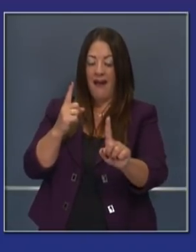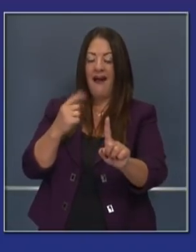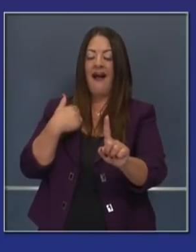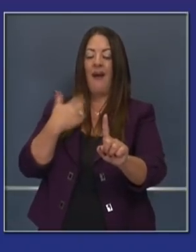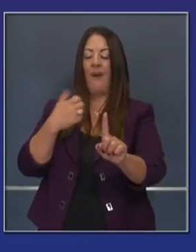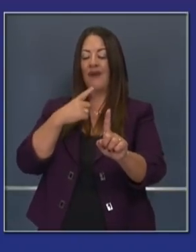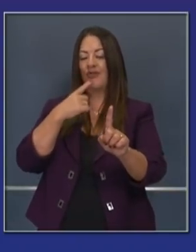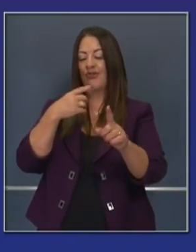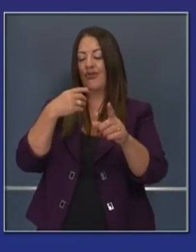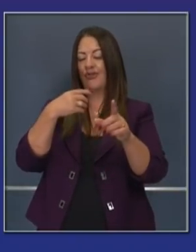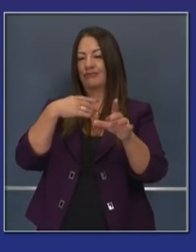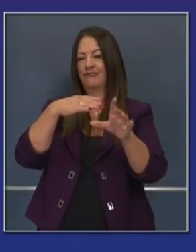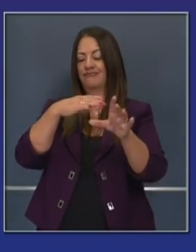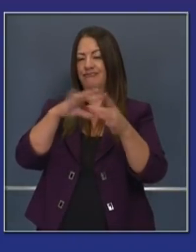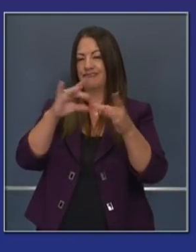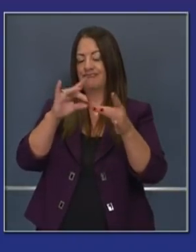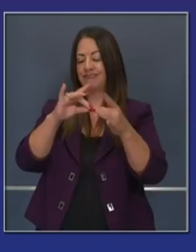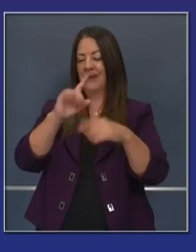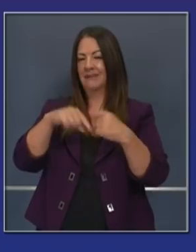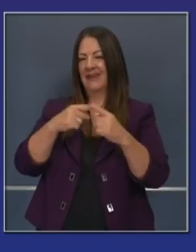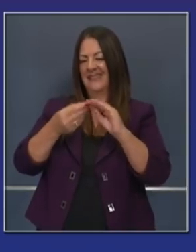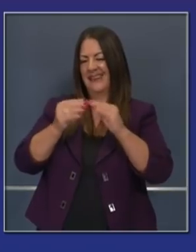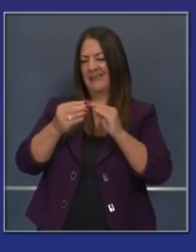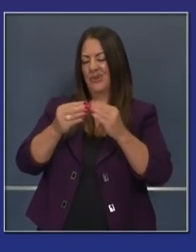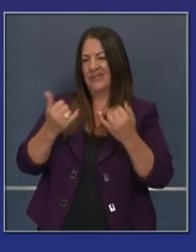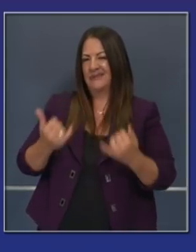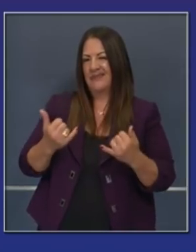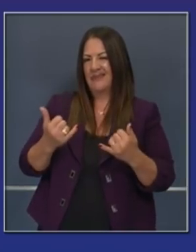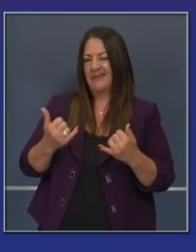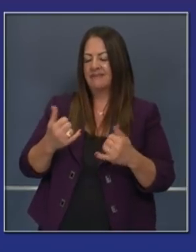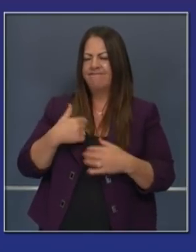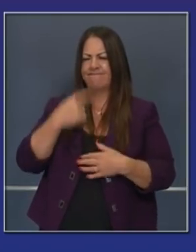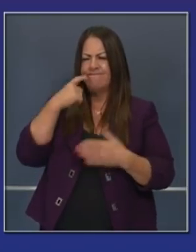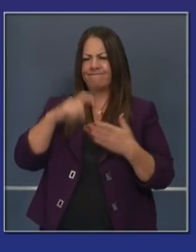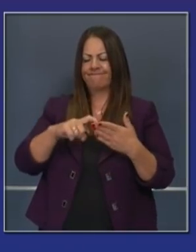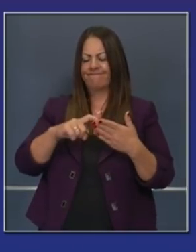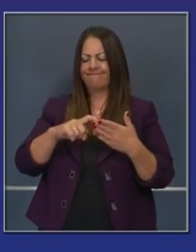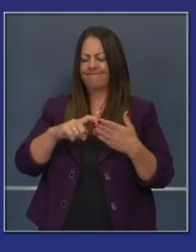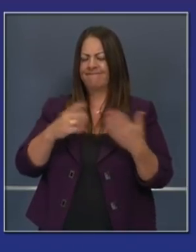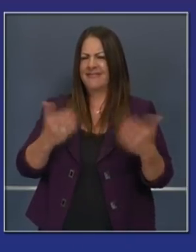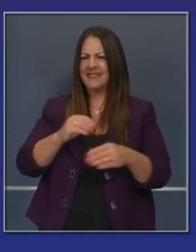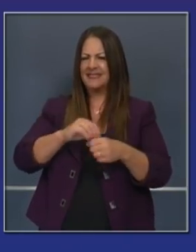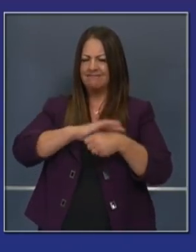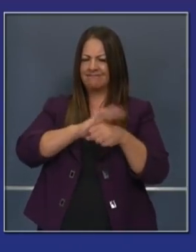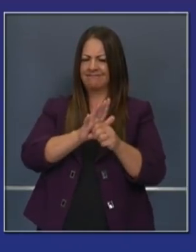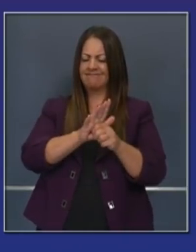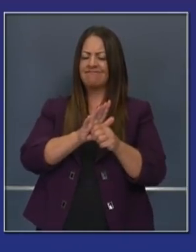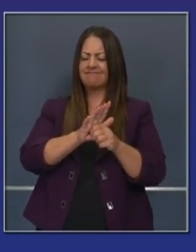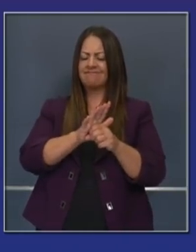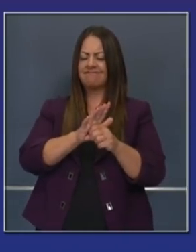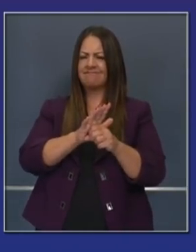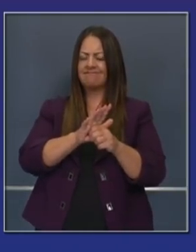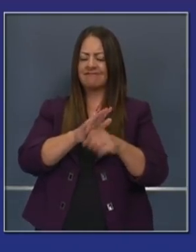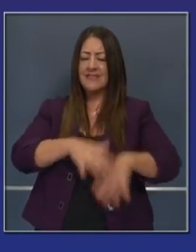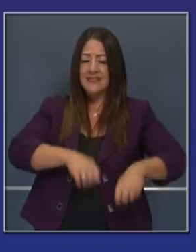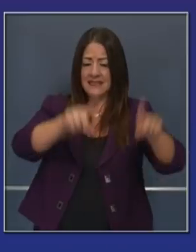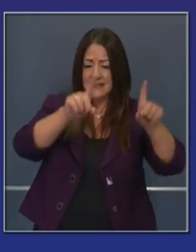GROUP. WHAT I WANT TO UPDATE YOU ON FIRST IS NUMBERS. ARE YOU VERY FAMILIAR WITH. NUMBERS THAT HAVE BEEN TRENDING